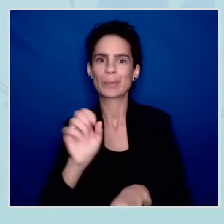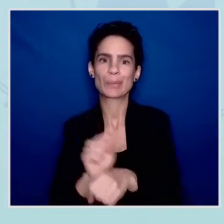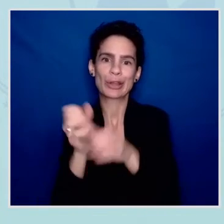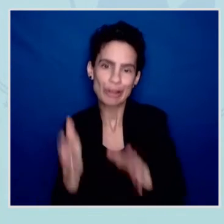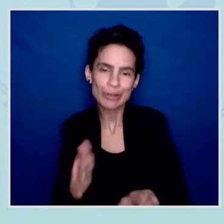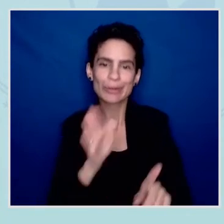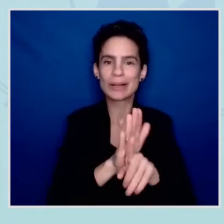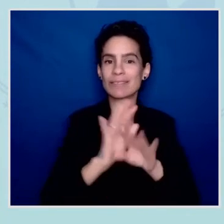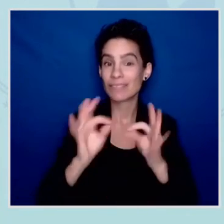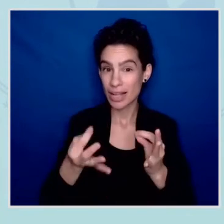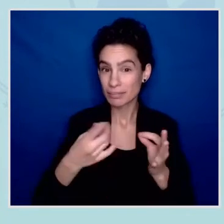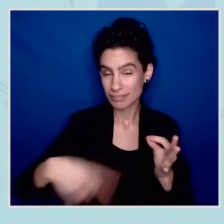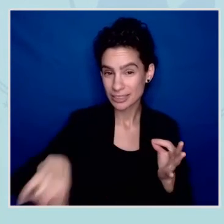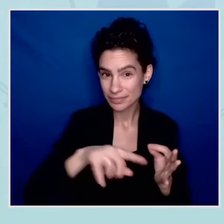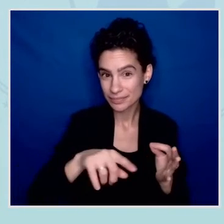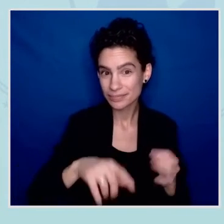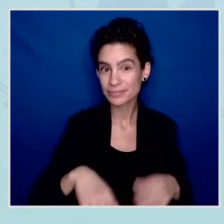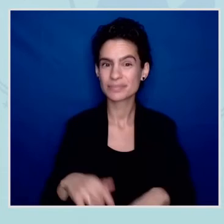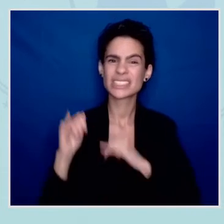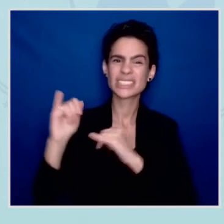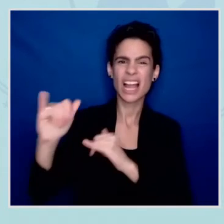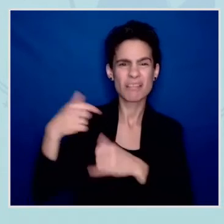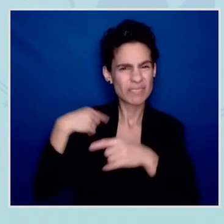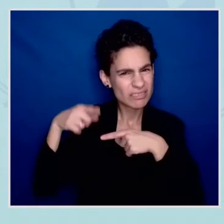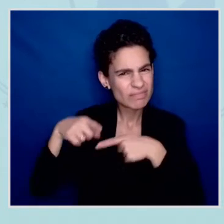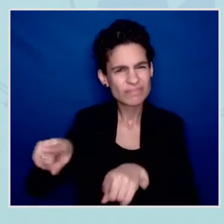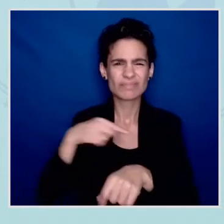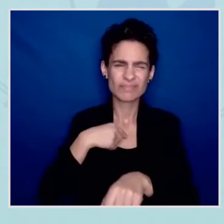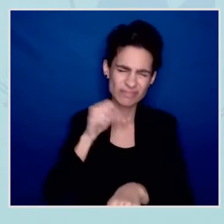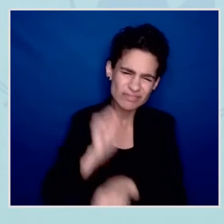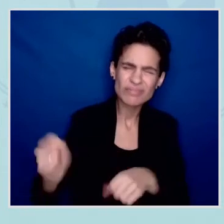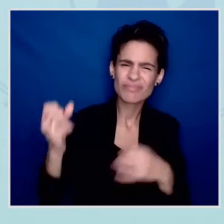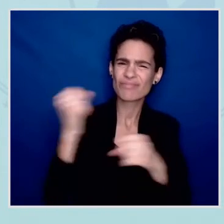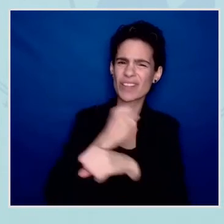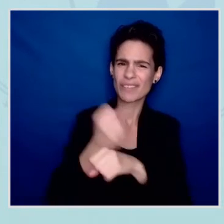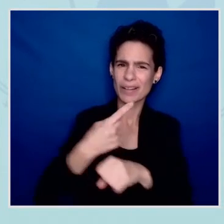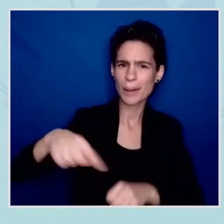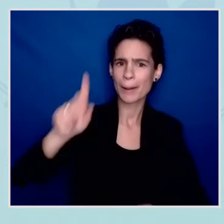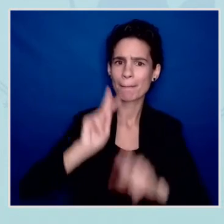GOOD BENEFITS, A SAFEWAY WORK LACE DOES FOR THE LIVES OF HARD-